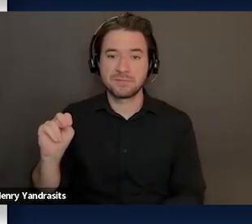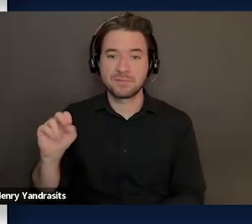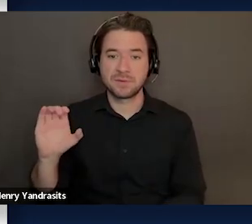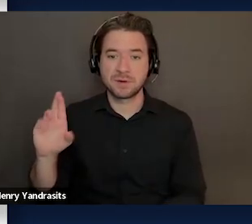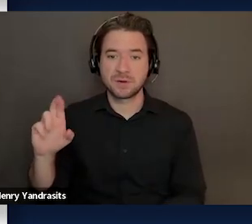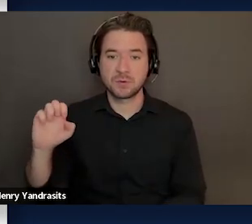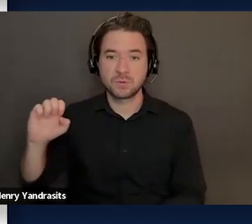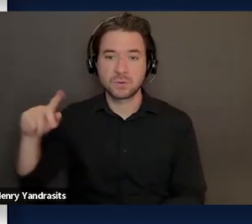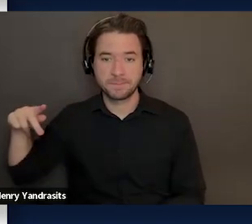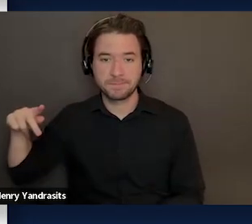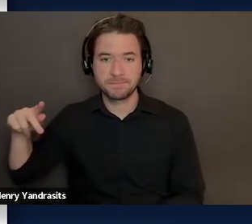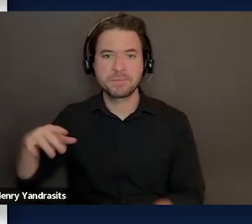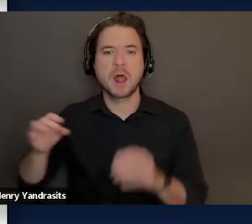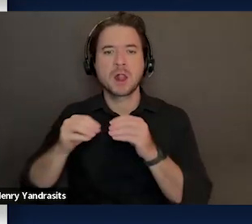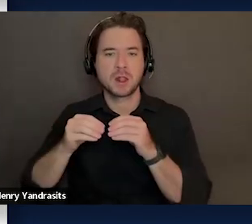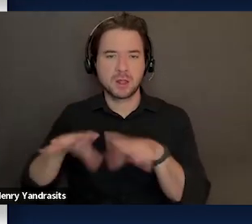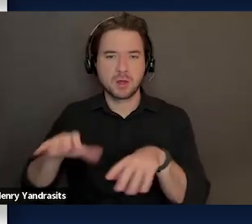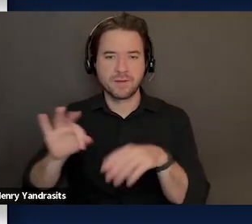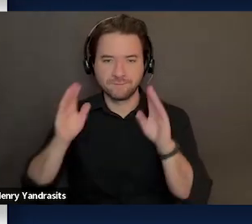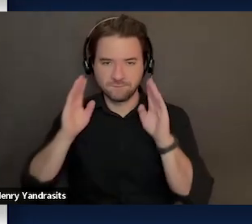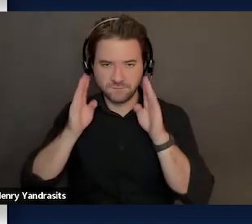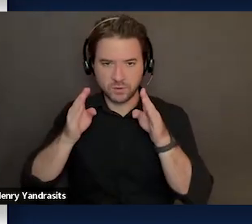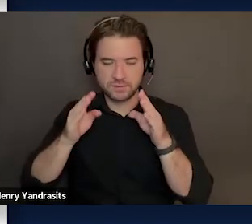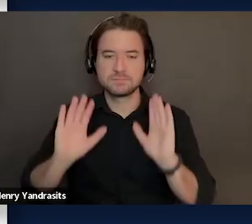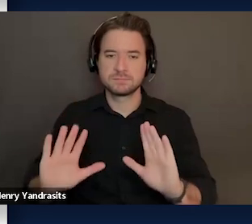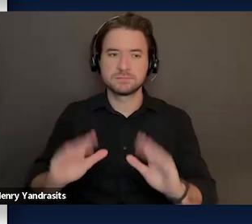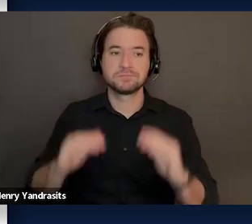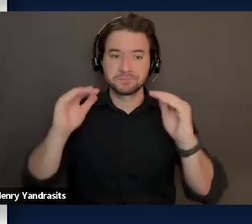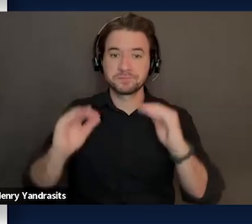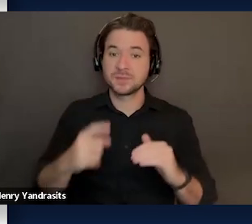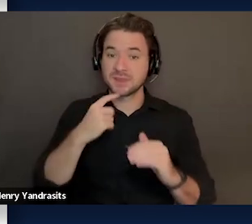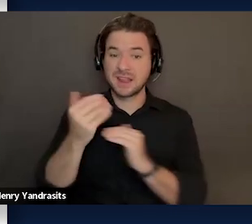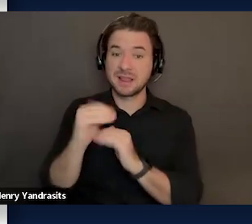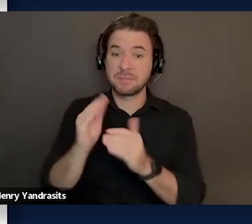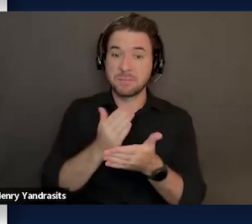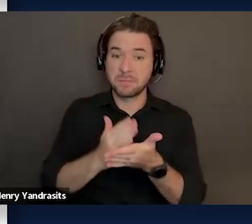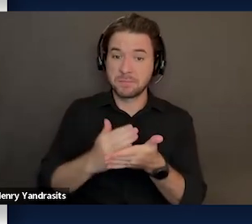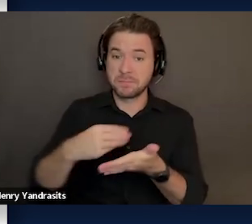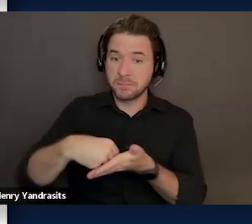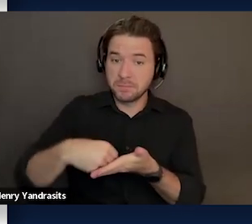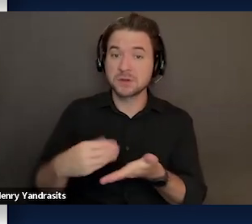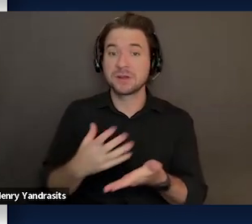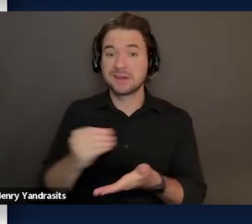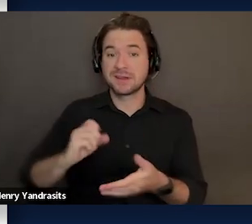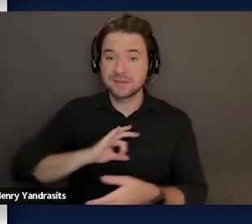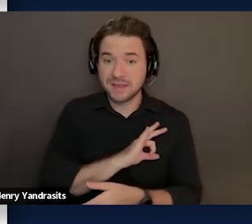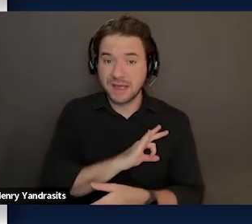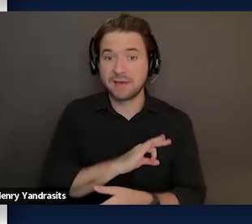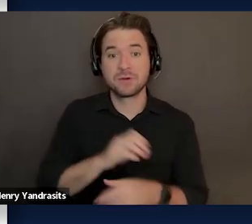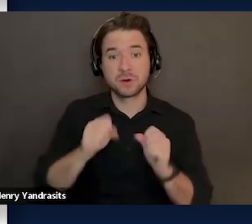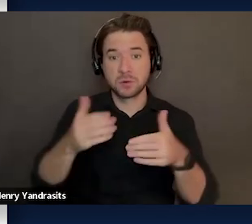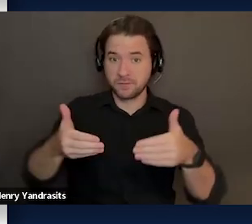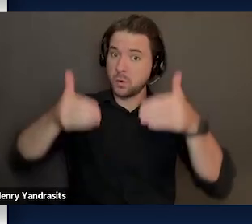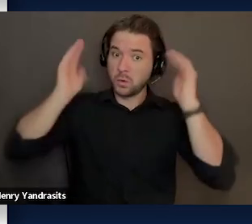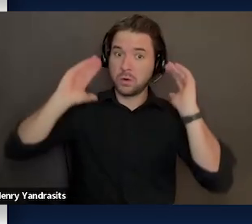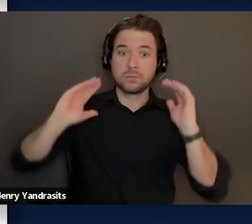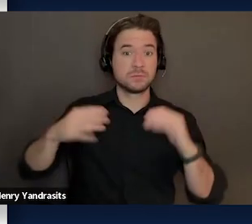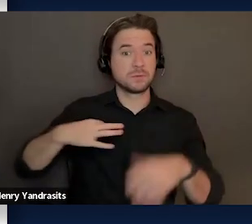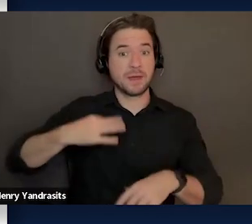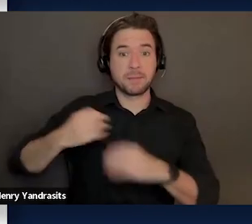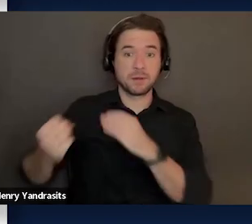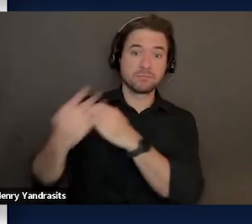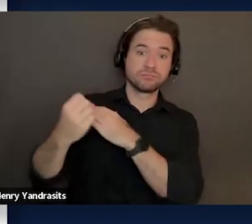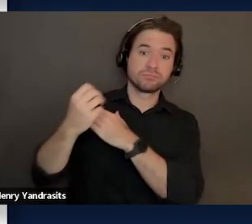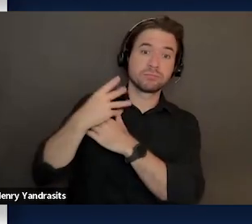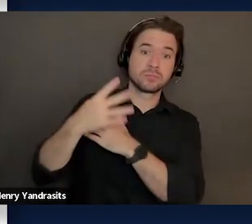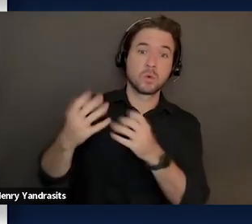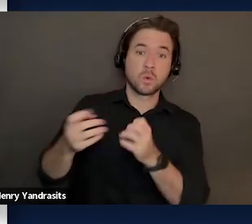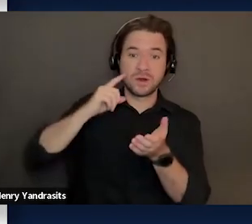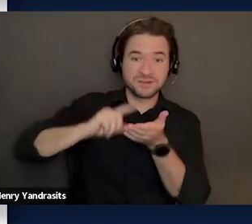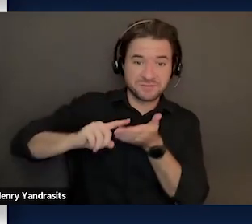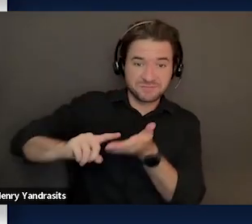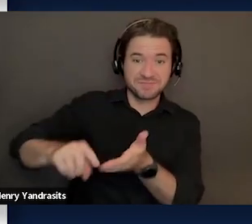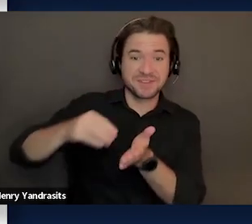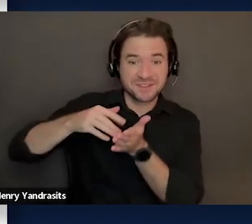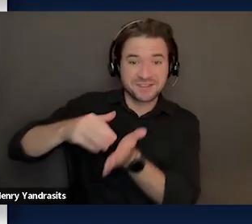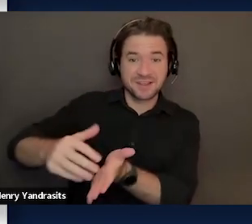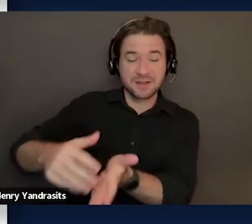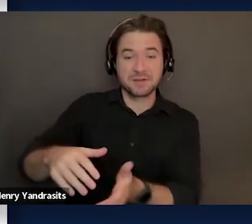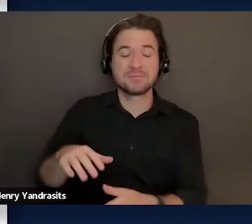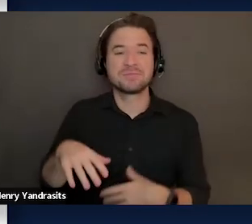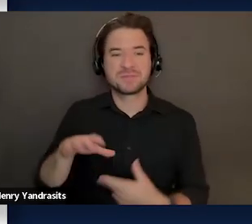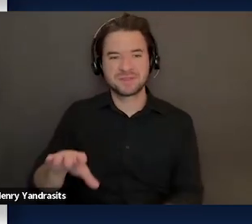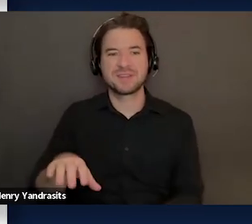And loss of focus at NIMHD. Secondly, uh, they argued that limited budget and staff could be overwhelmed by an influx of applications to study abroad and heterogeneous population. That's how they characterize disabled people.